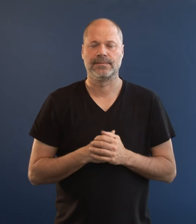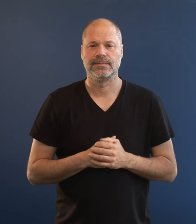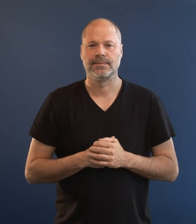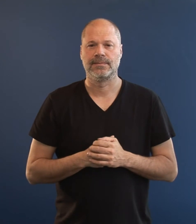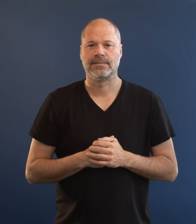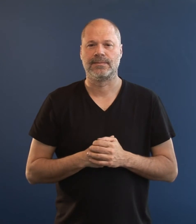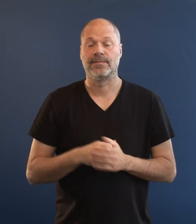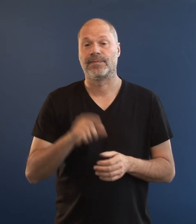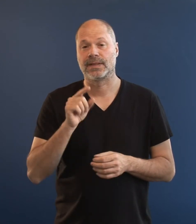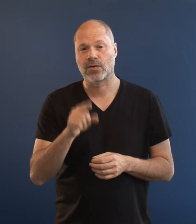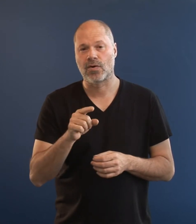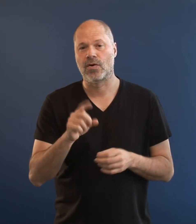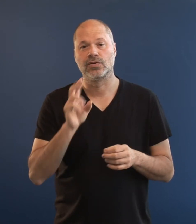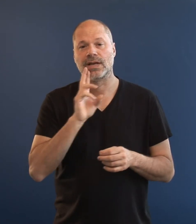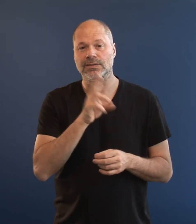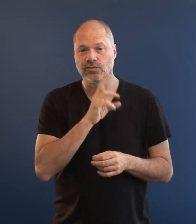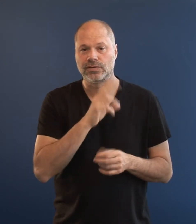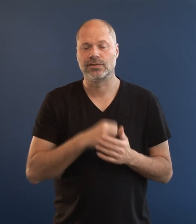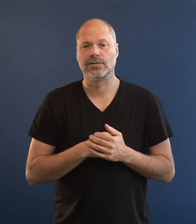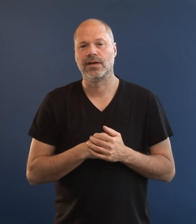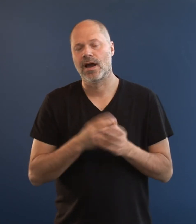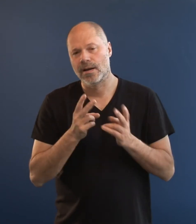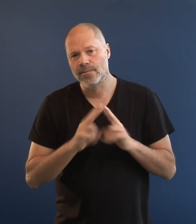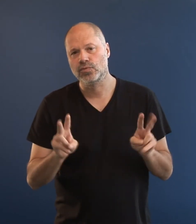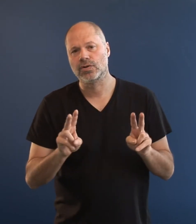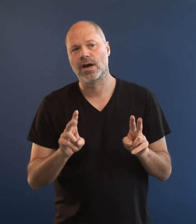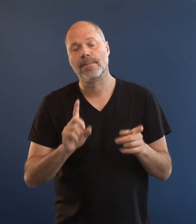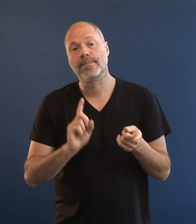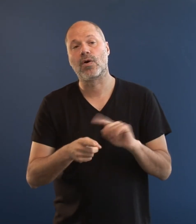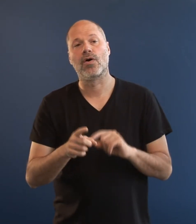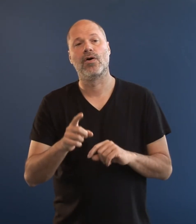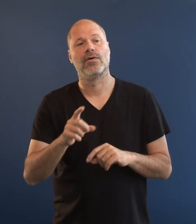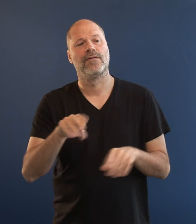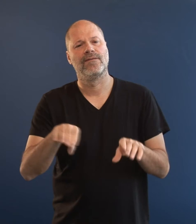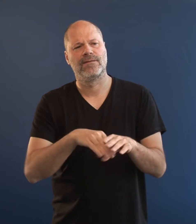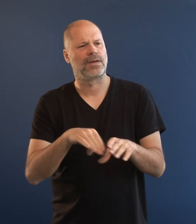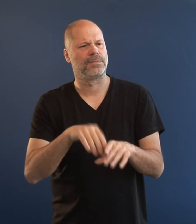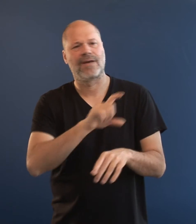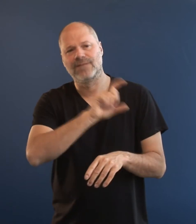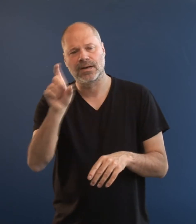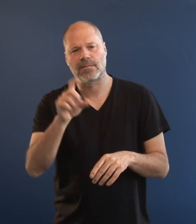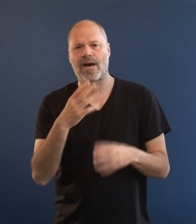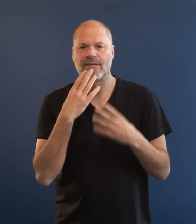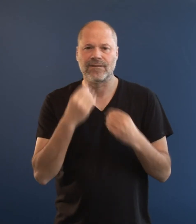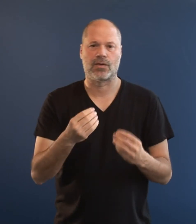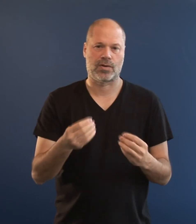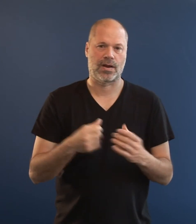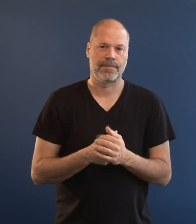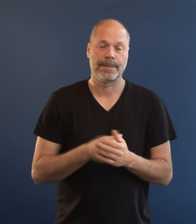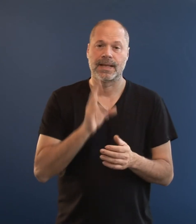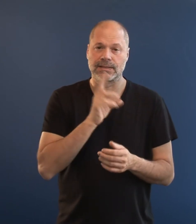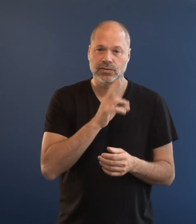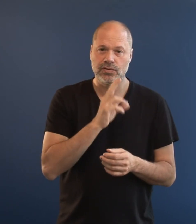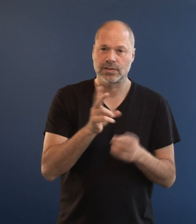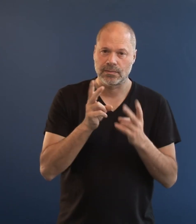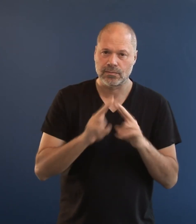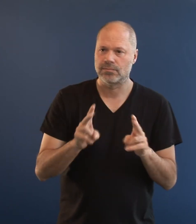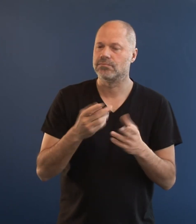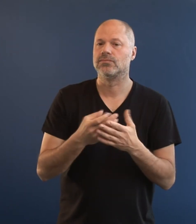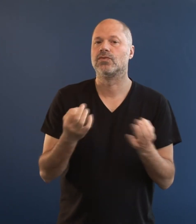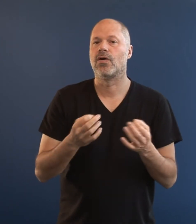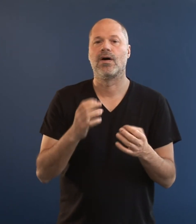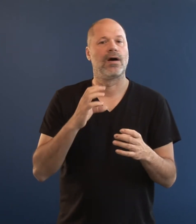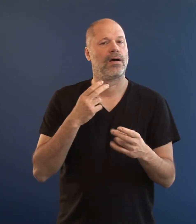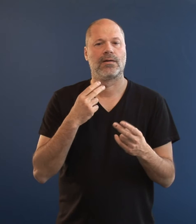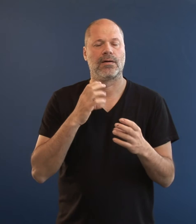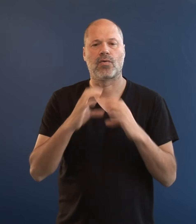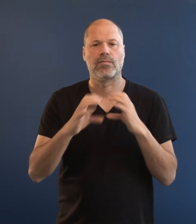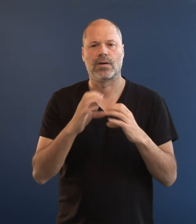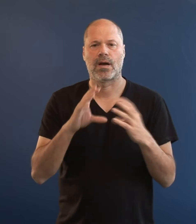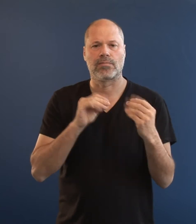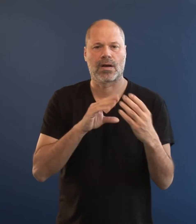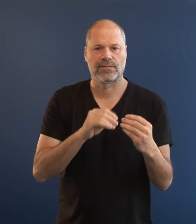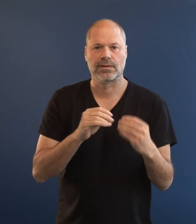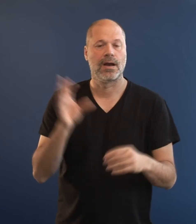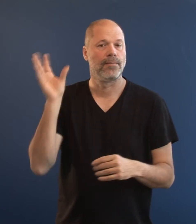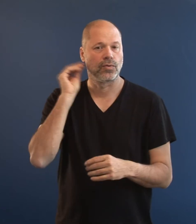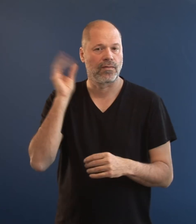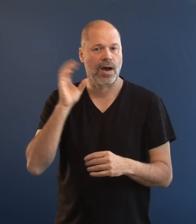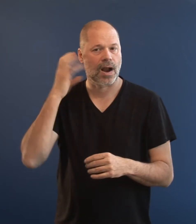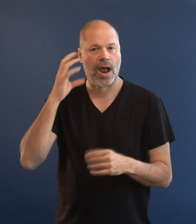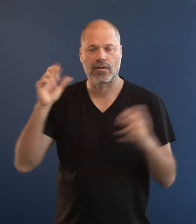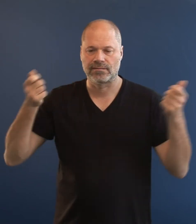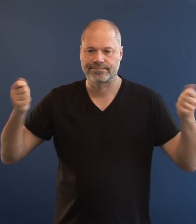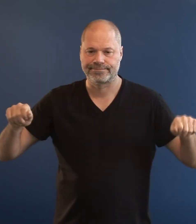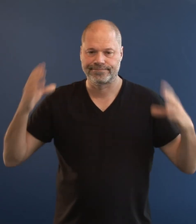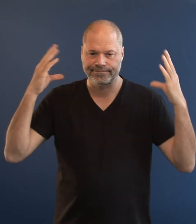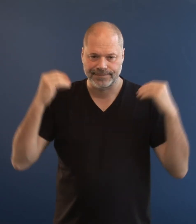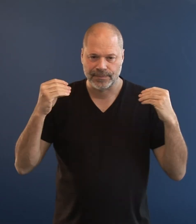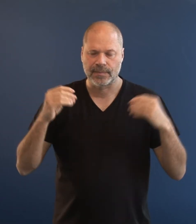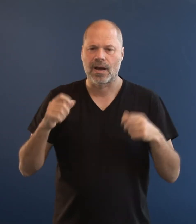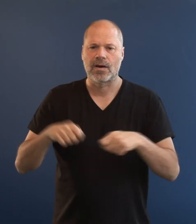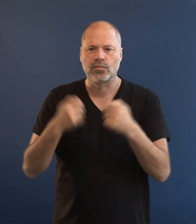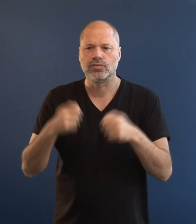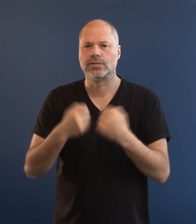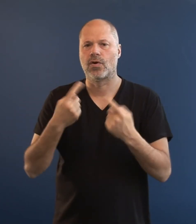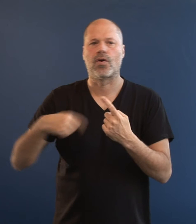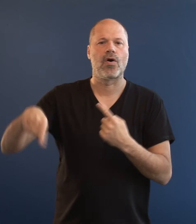Their deafness can be an advantage for employers. Non-hearing workers don’t get bored, don’t listen to the radio, and are not distracted by their surroundings.